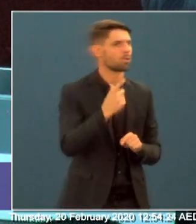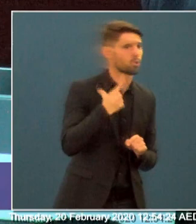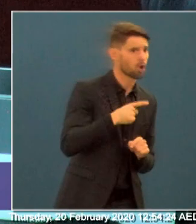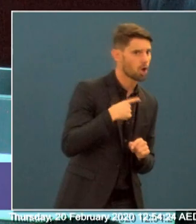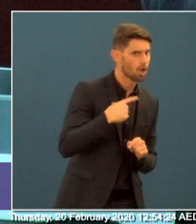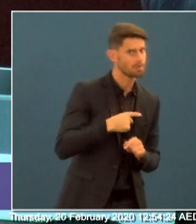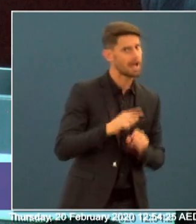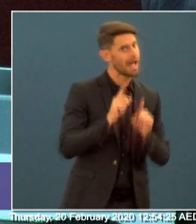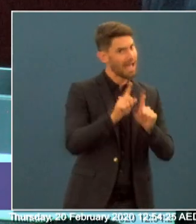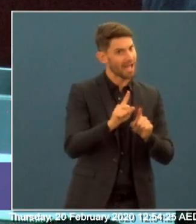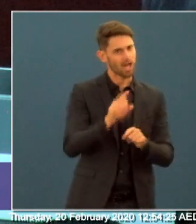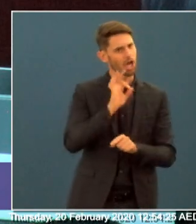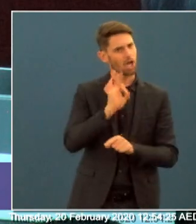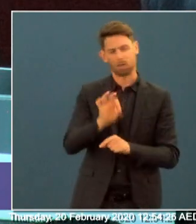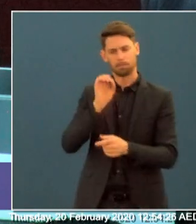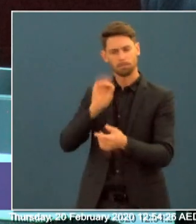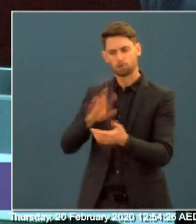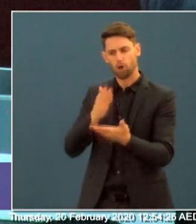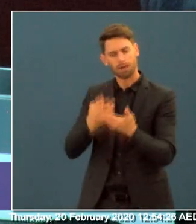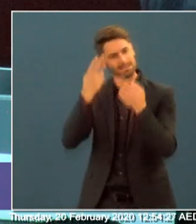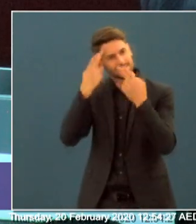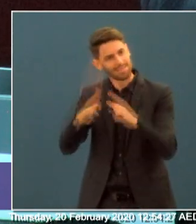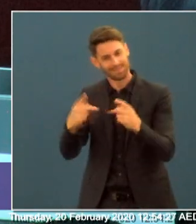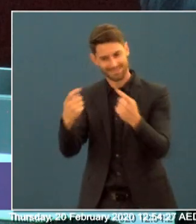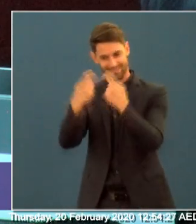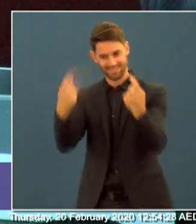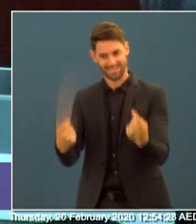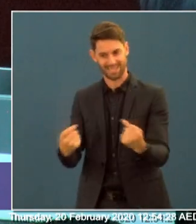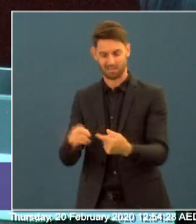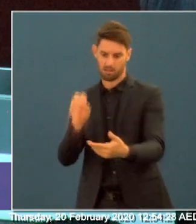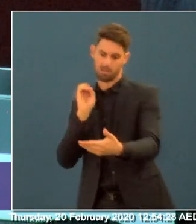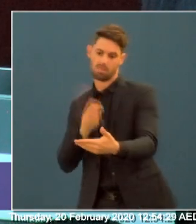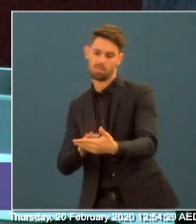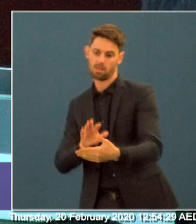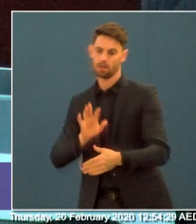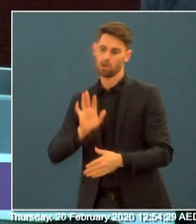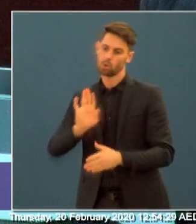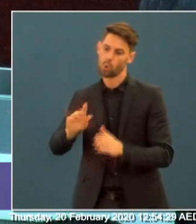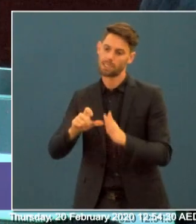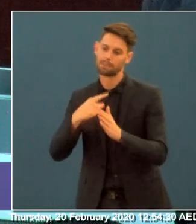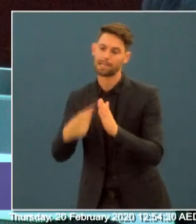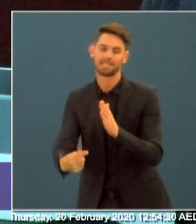your final thing is your death certificate — defines you by reference to disability but not your cause of death.